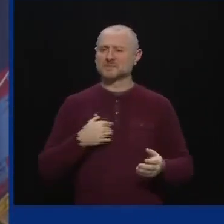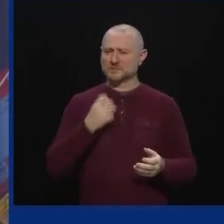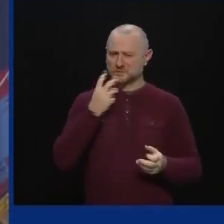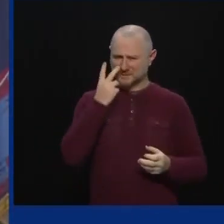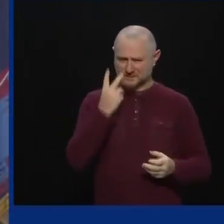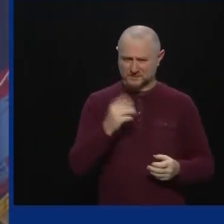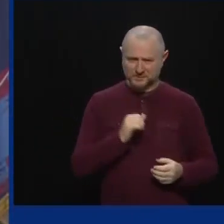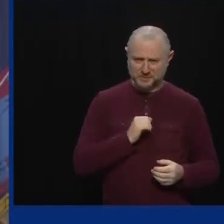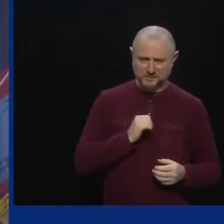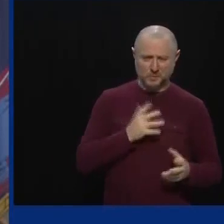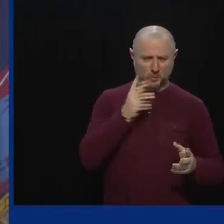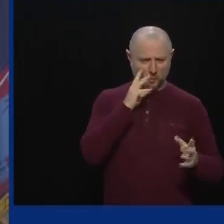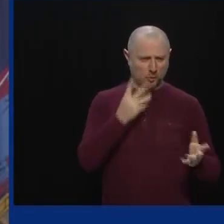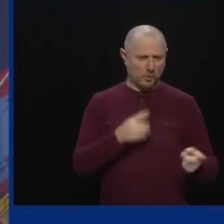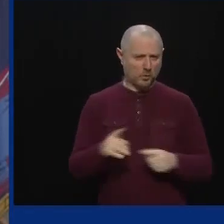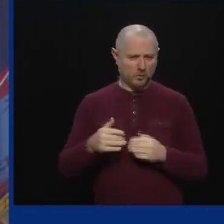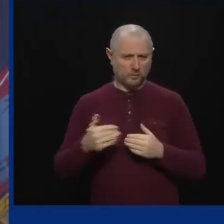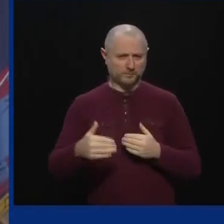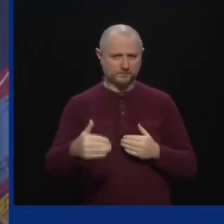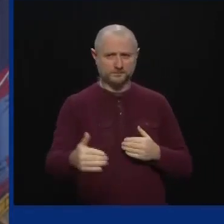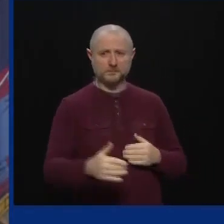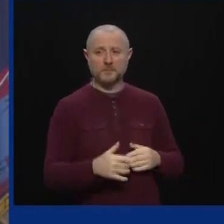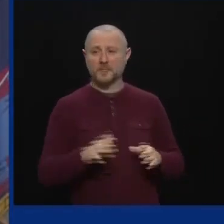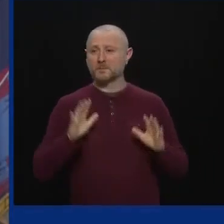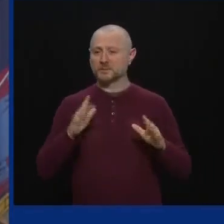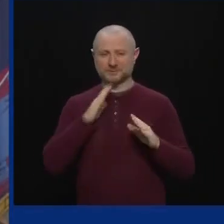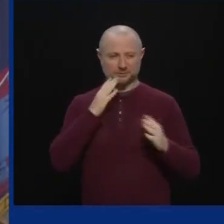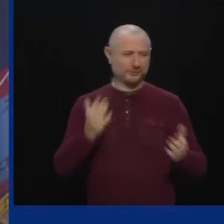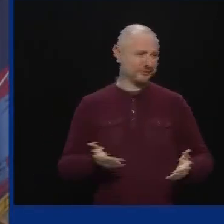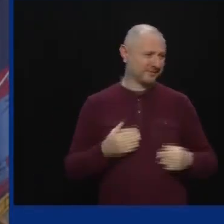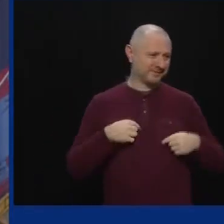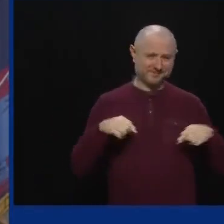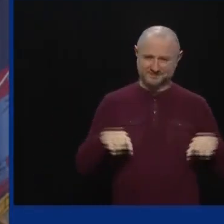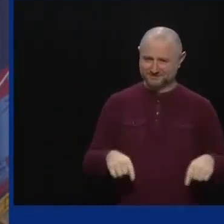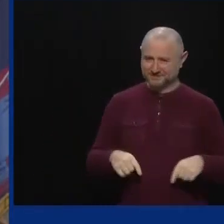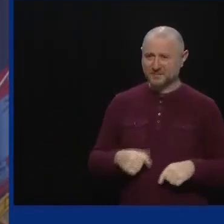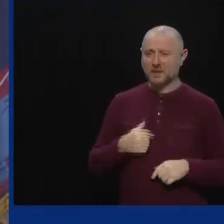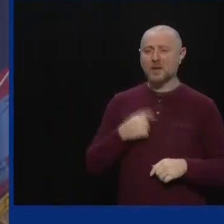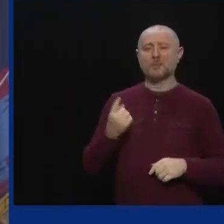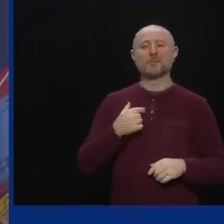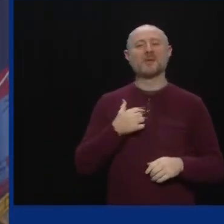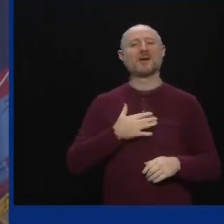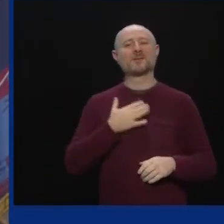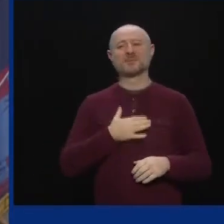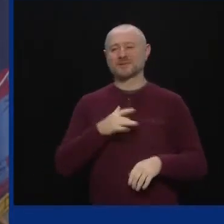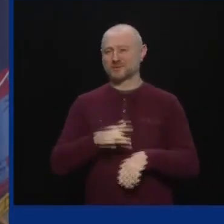PART OF OUR TESTING, OUR WINTER SURGE PLAN, IS TO MAKE MORE TESTING AVAILABLE.